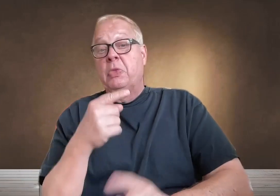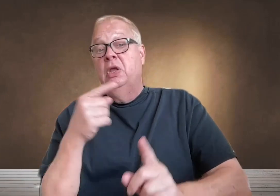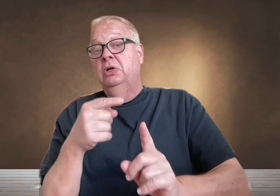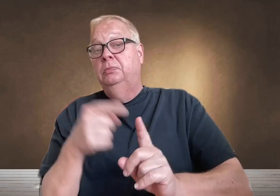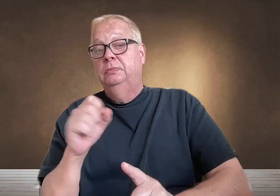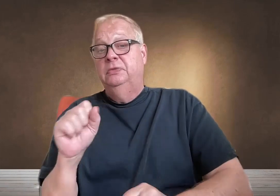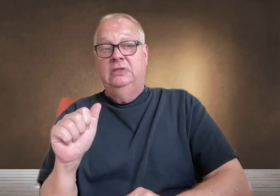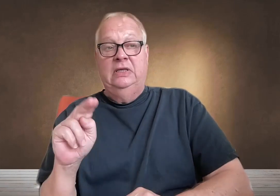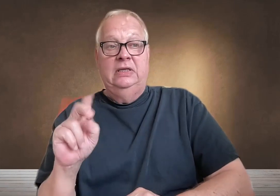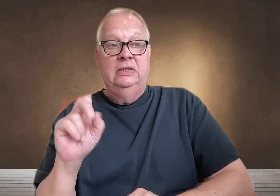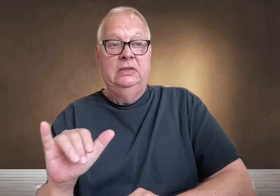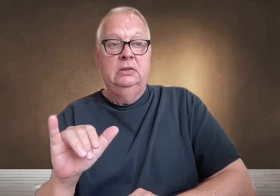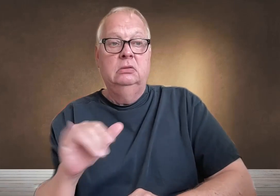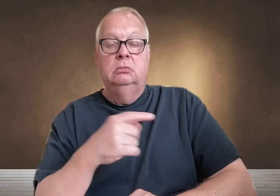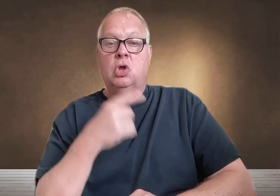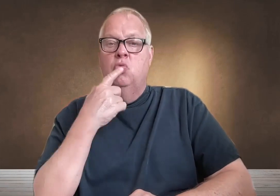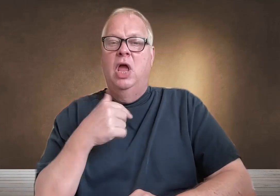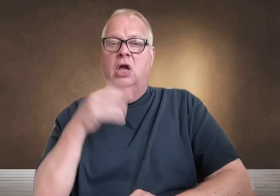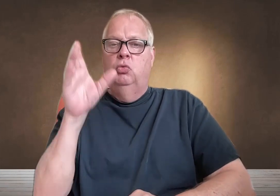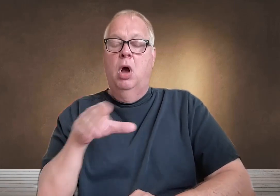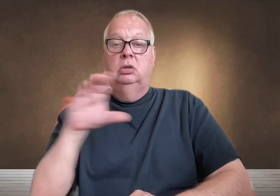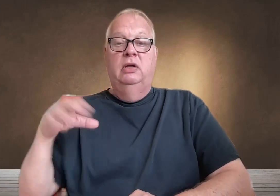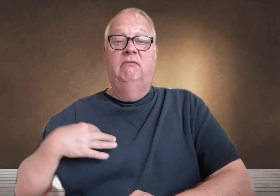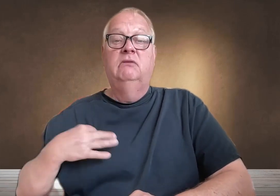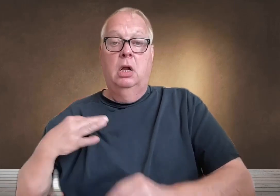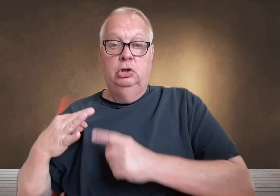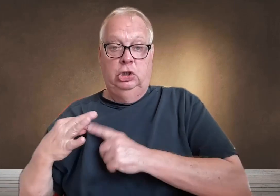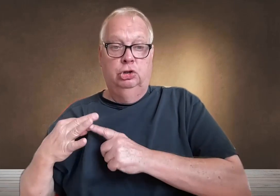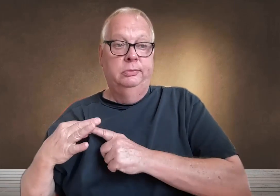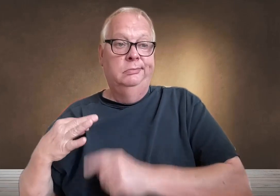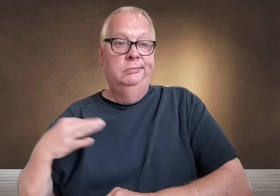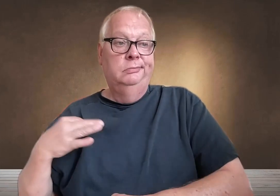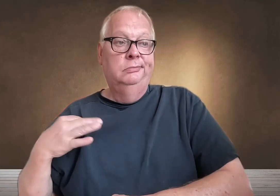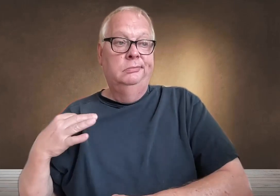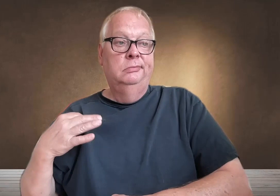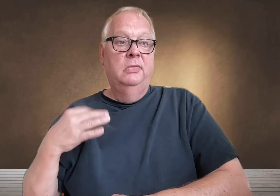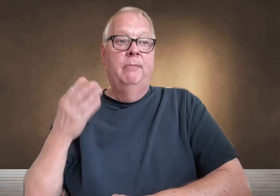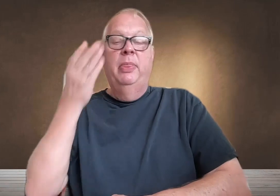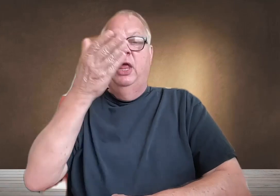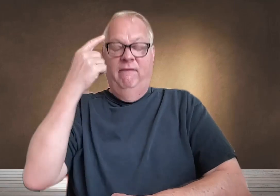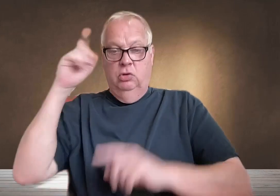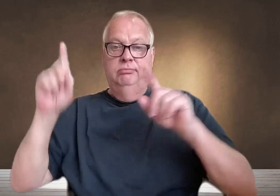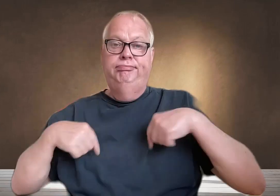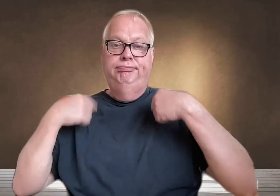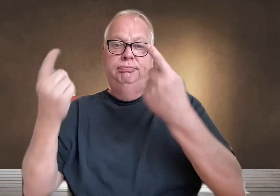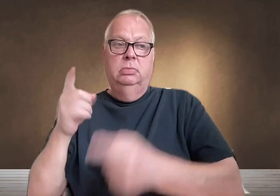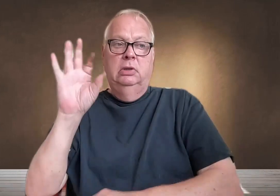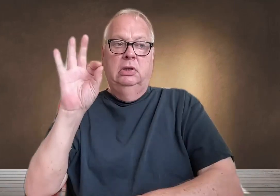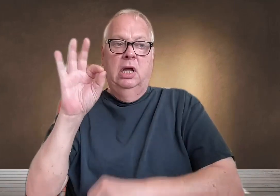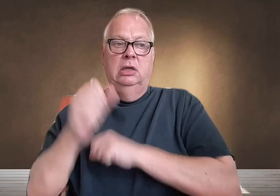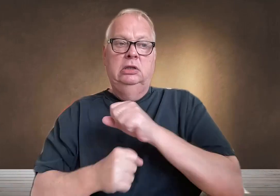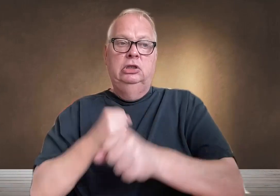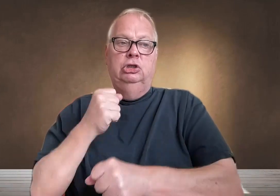Sandy is a Red Cross volunteer and has been there for 9 years!